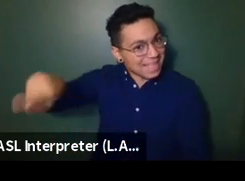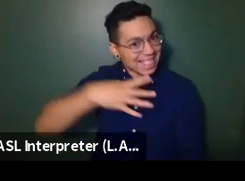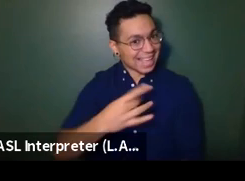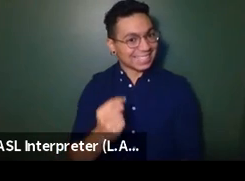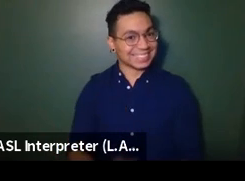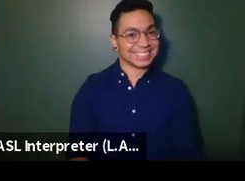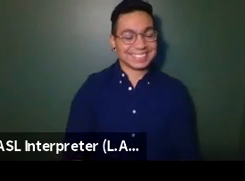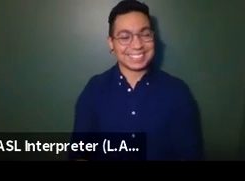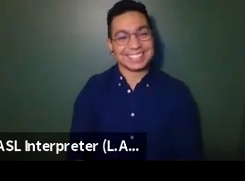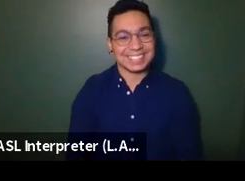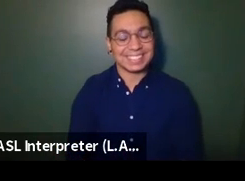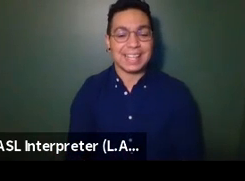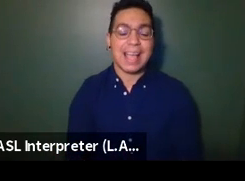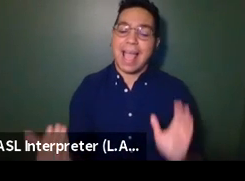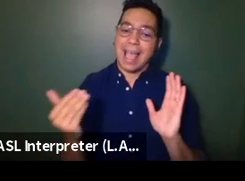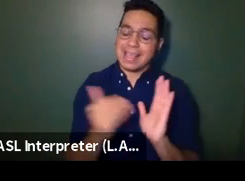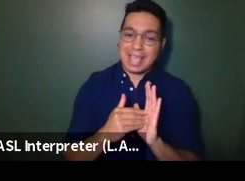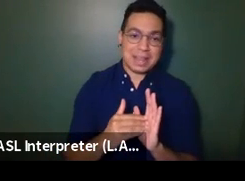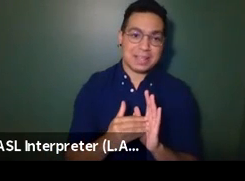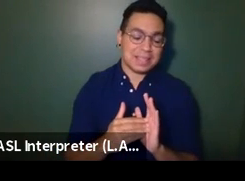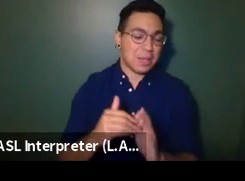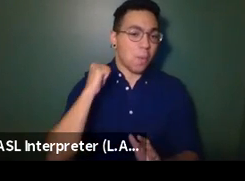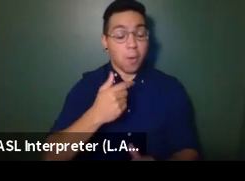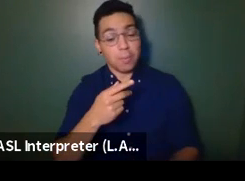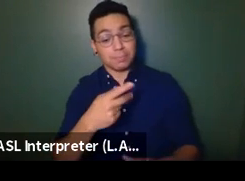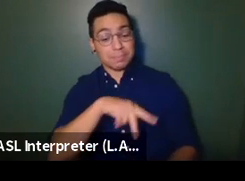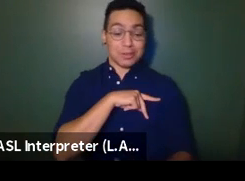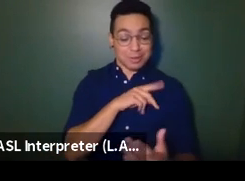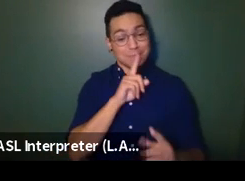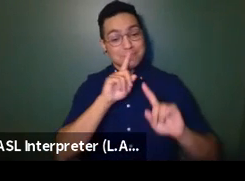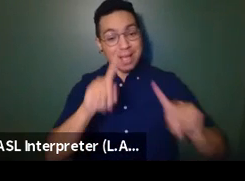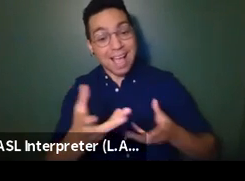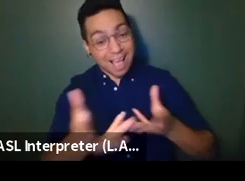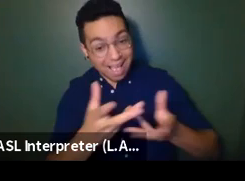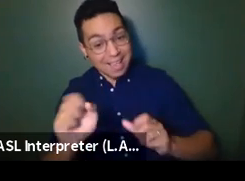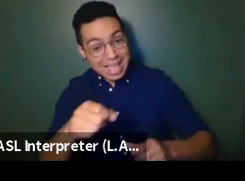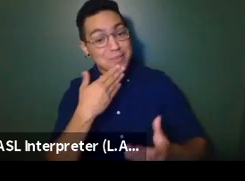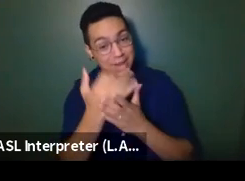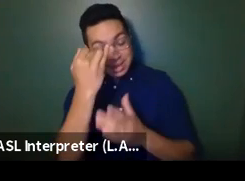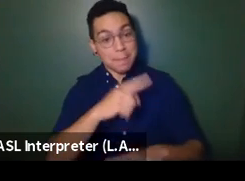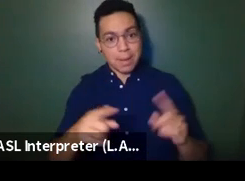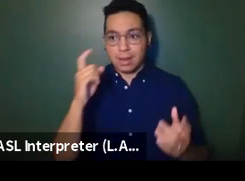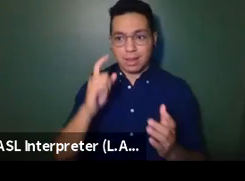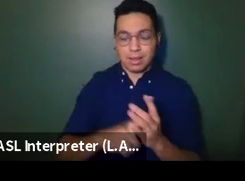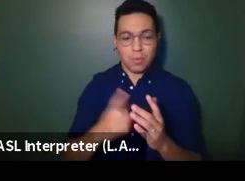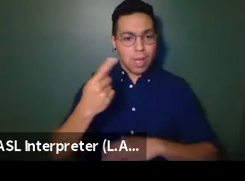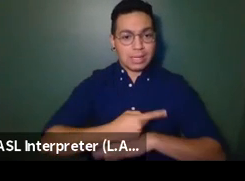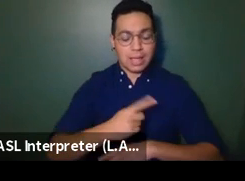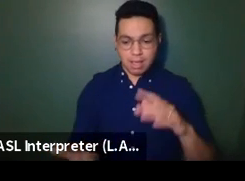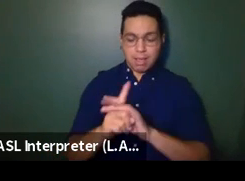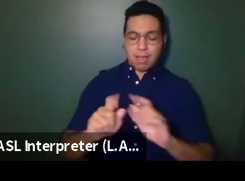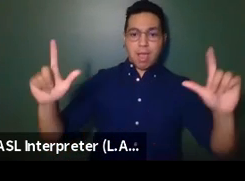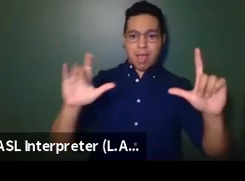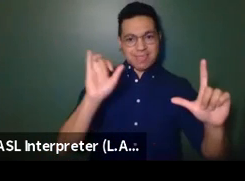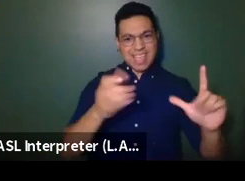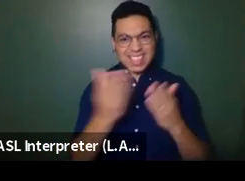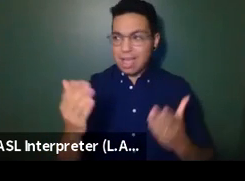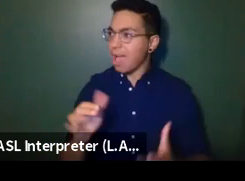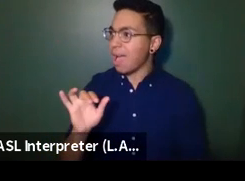Katherine Livick - ESD 112: And like I said, you won't get a personal email back or anything, but all of a sudden a feature will appear and you'll go hey, I helped get that in there. So that's pretty cool.